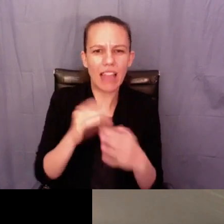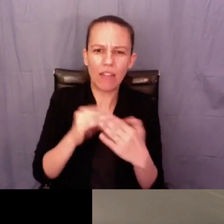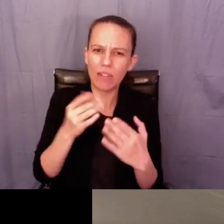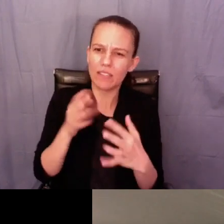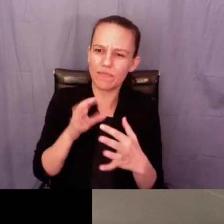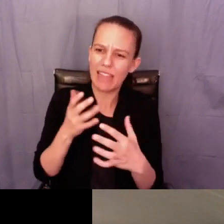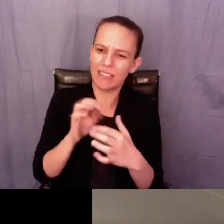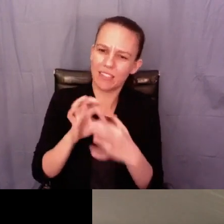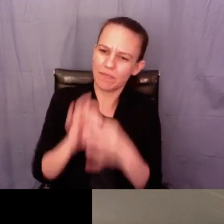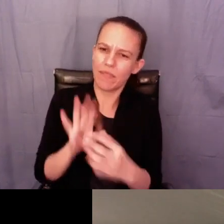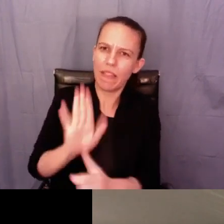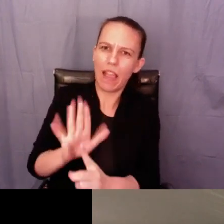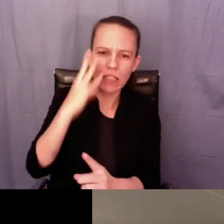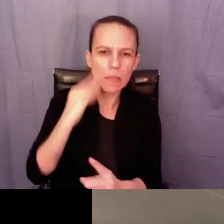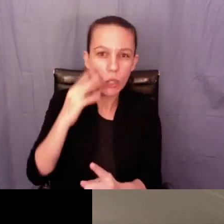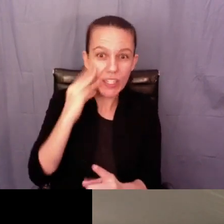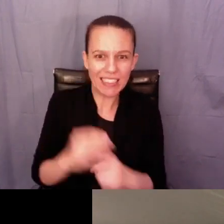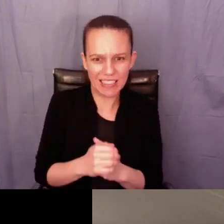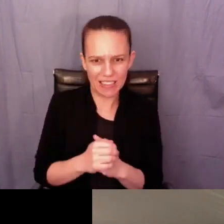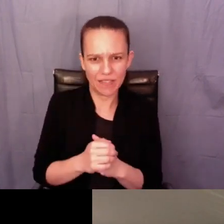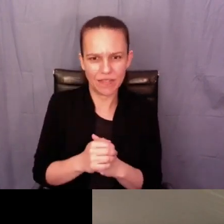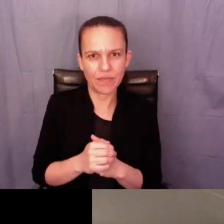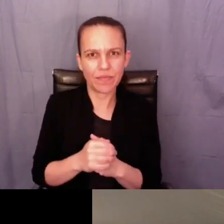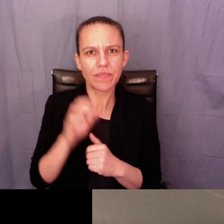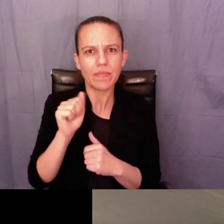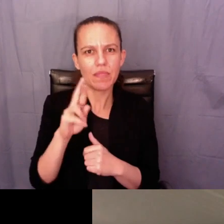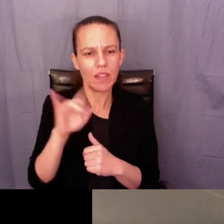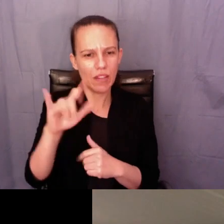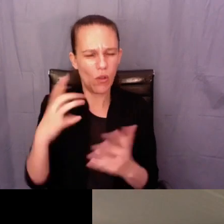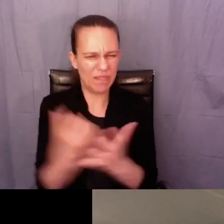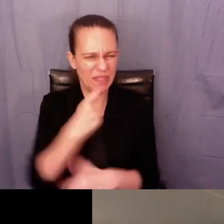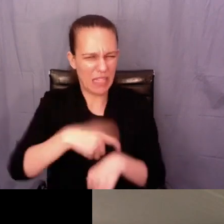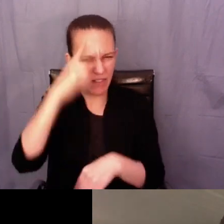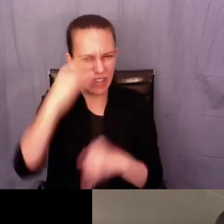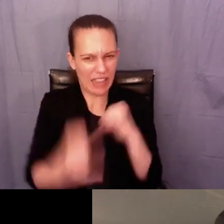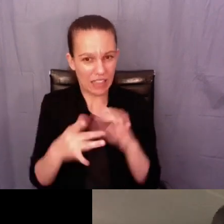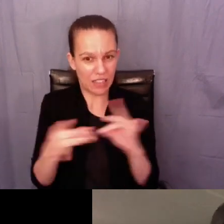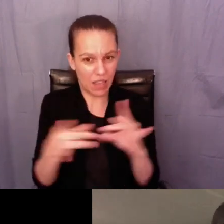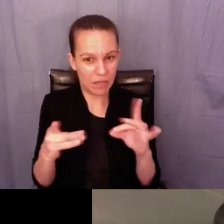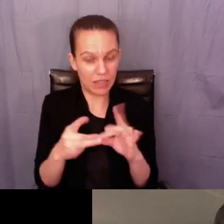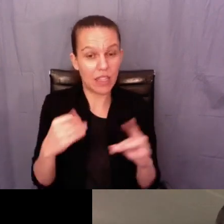If there is time for this last comment the reason why I switched off to the use